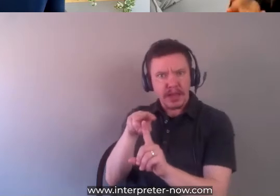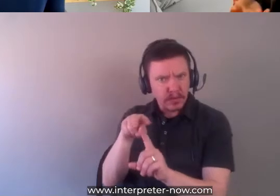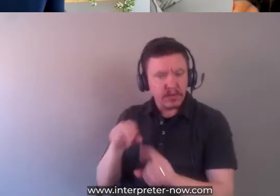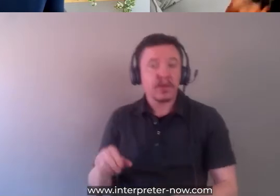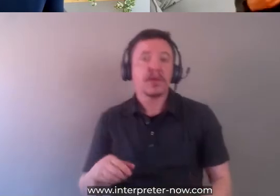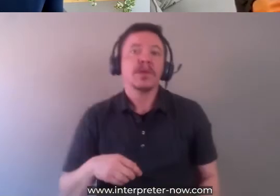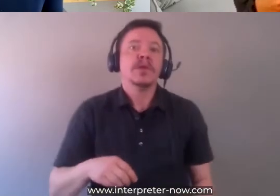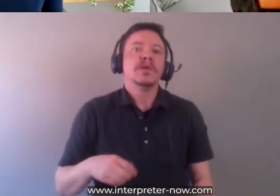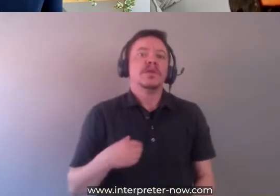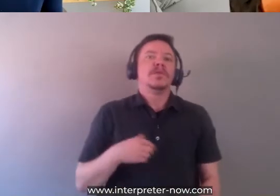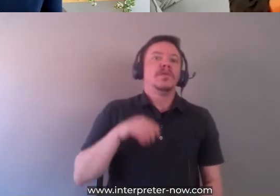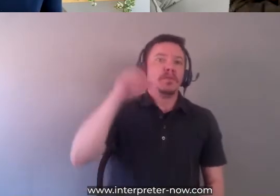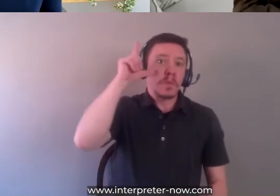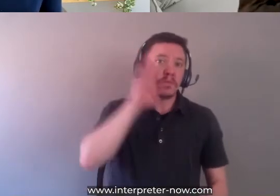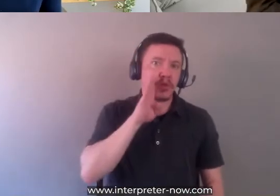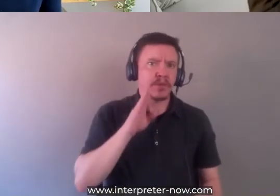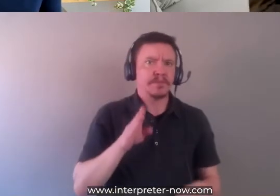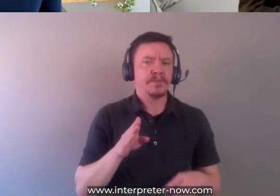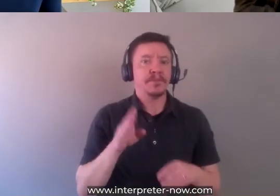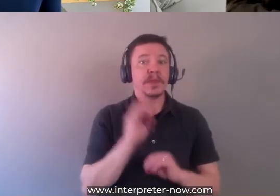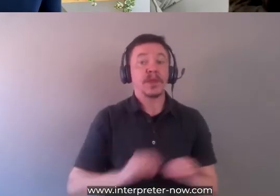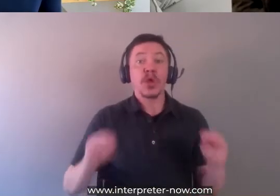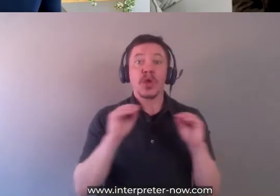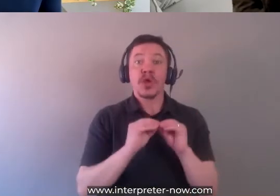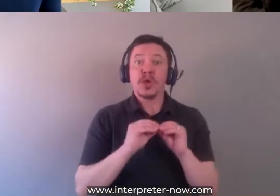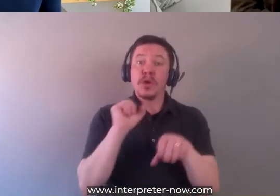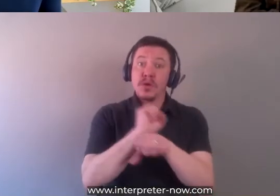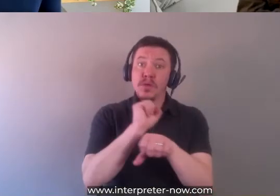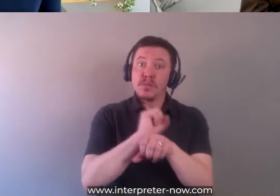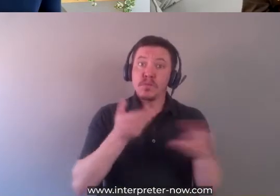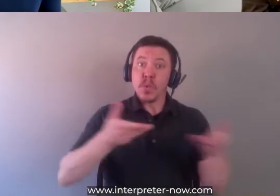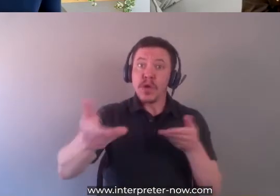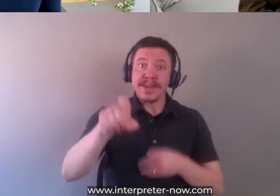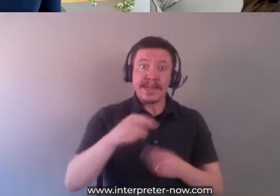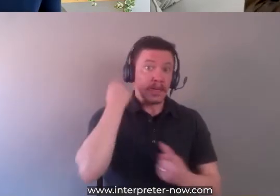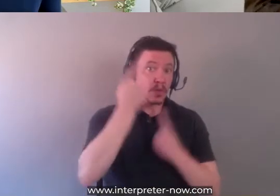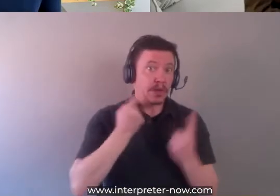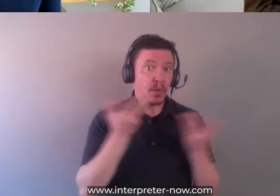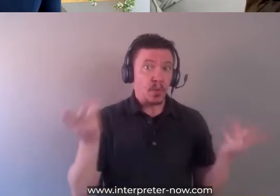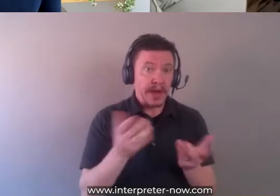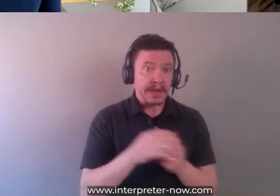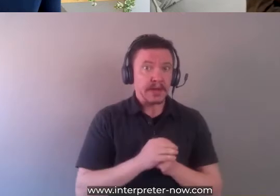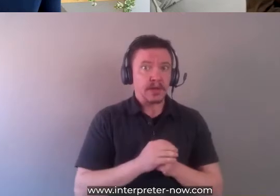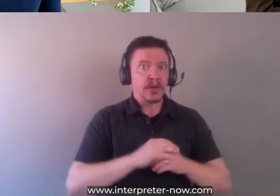One thing that more and more employers really need to consider is questioning what the purchase